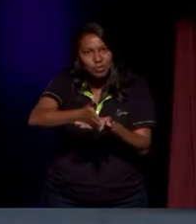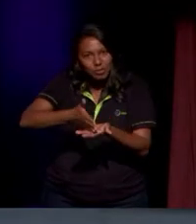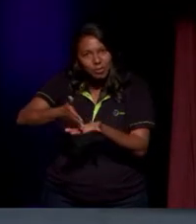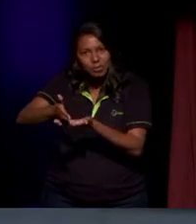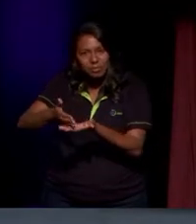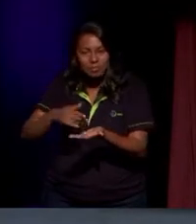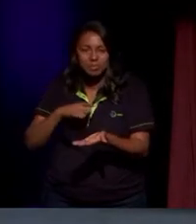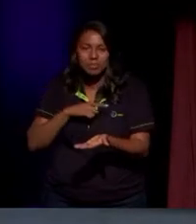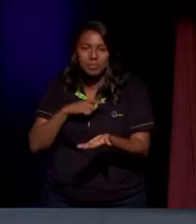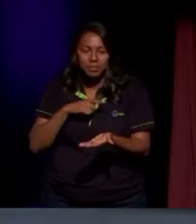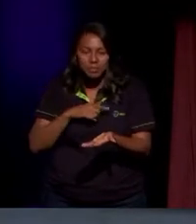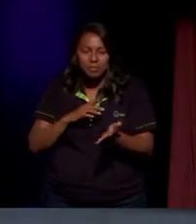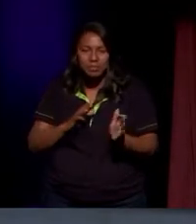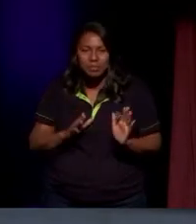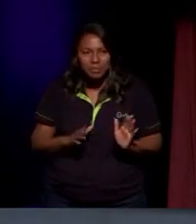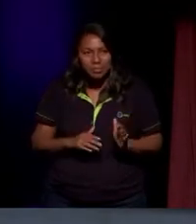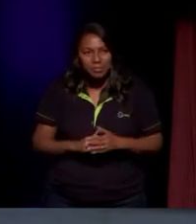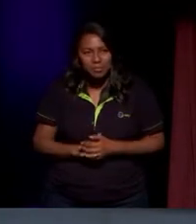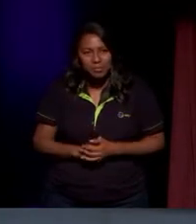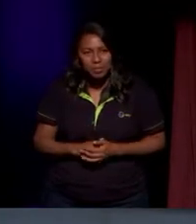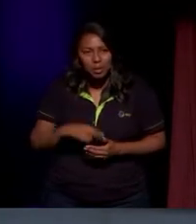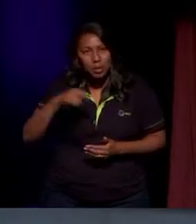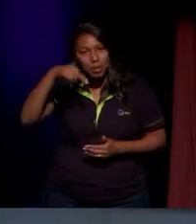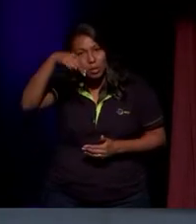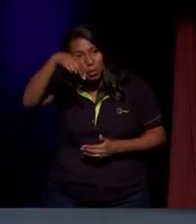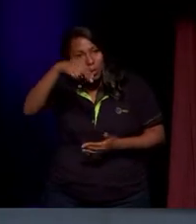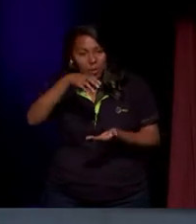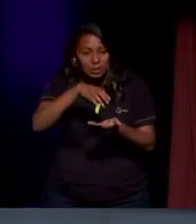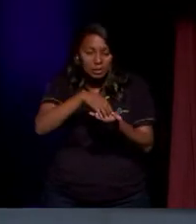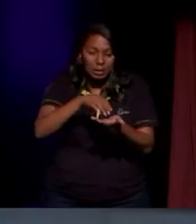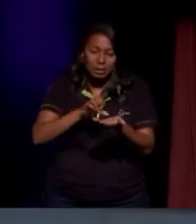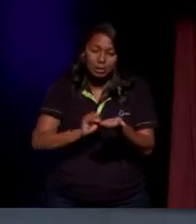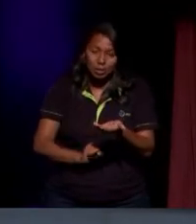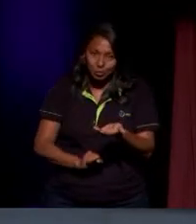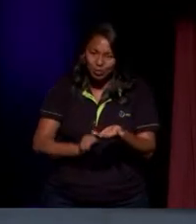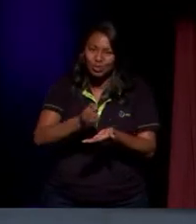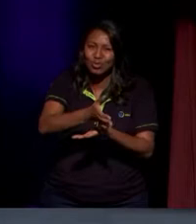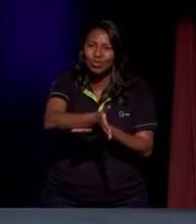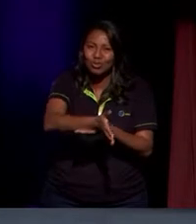these divisions between North, Center and South are great.